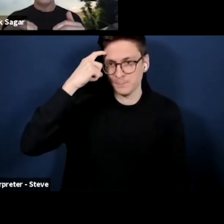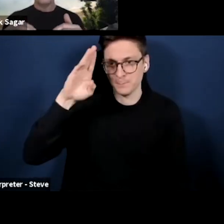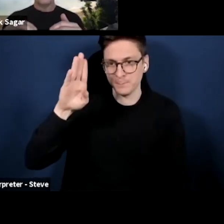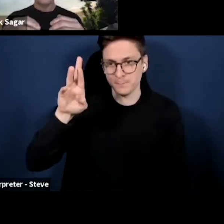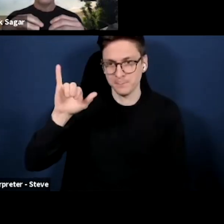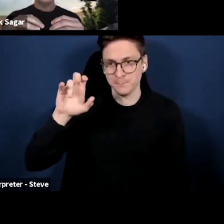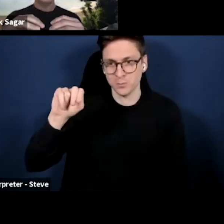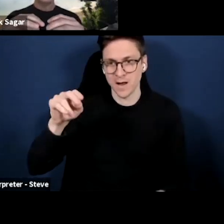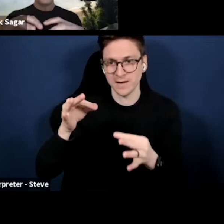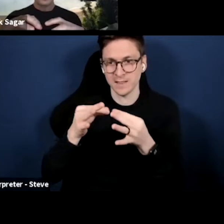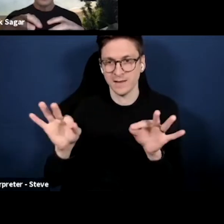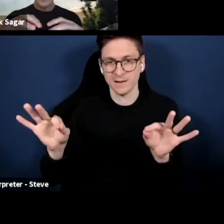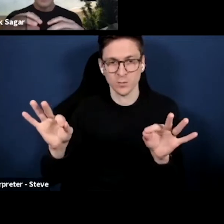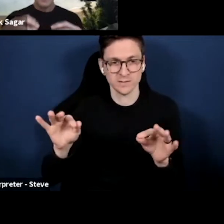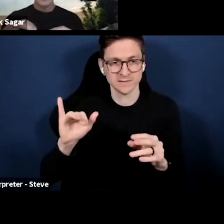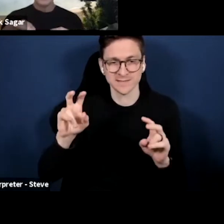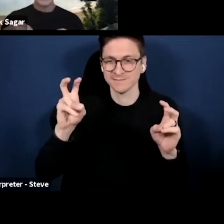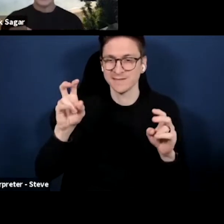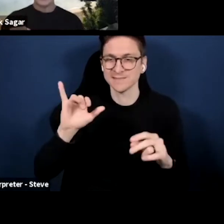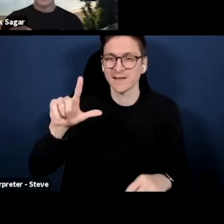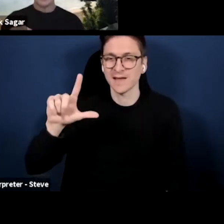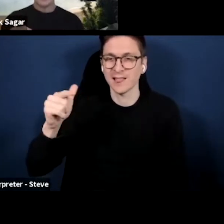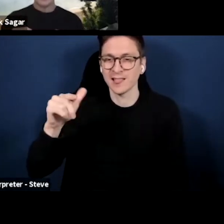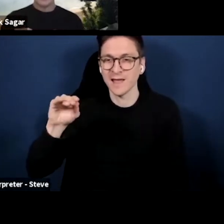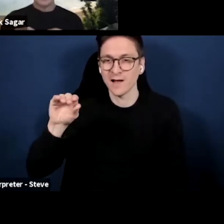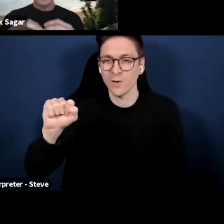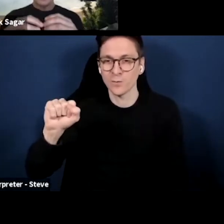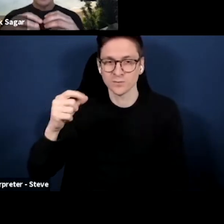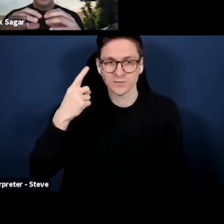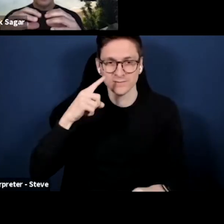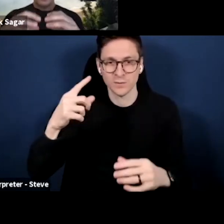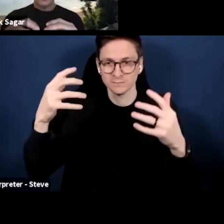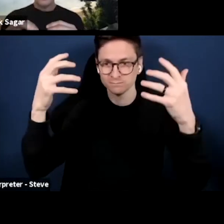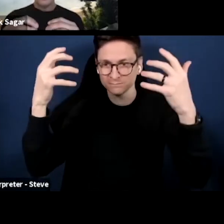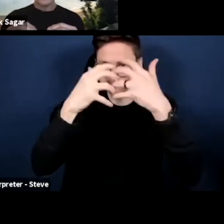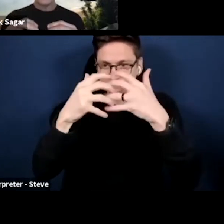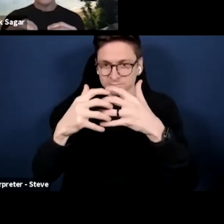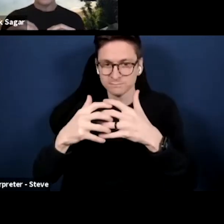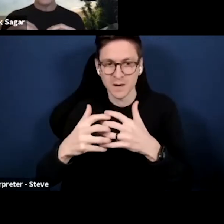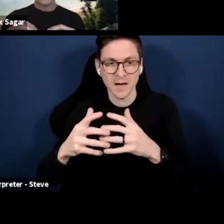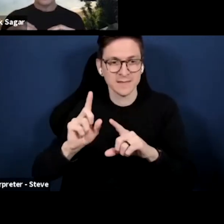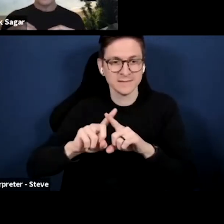for putting together all kinds of different